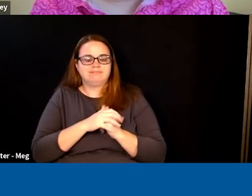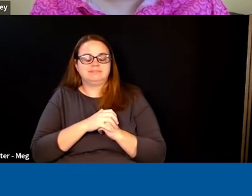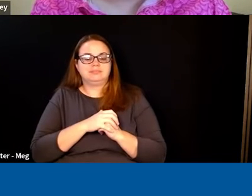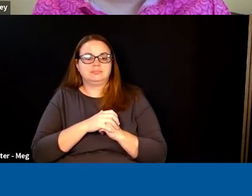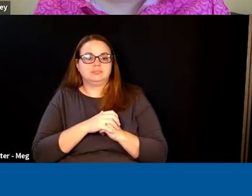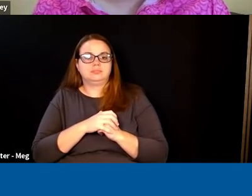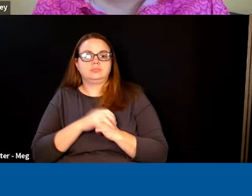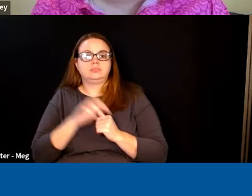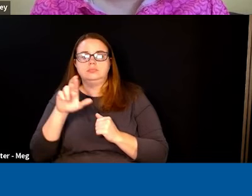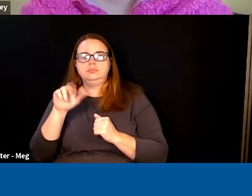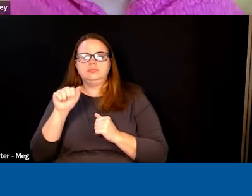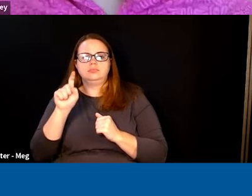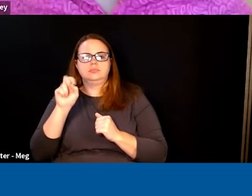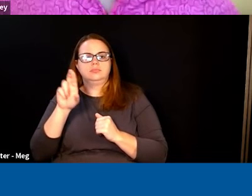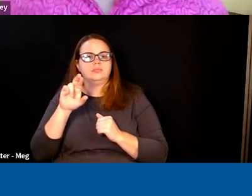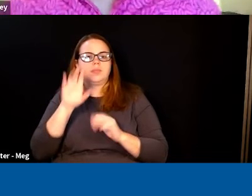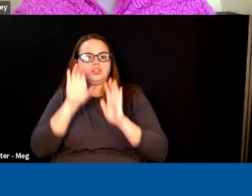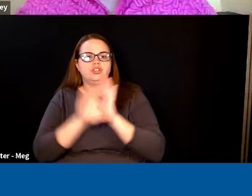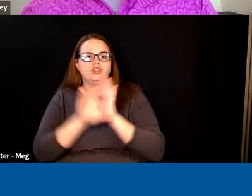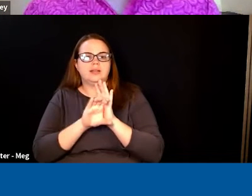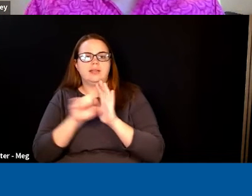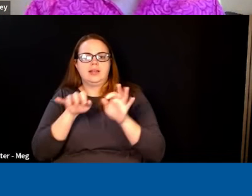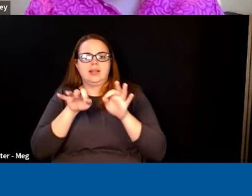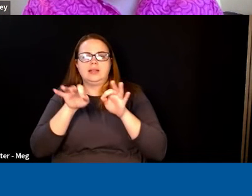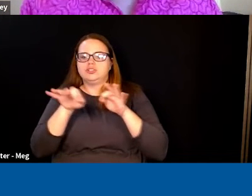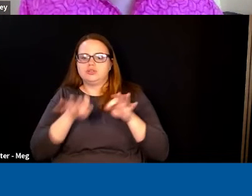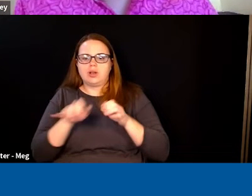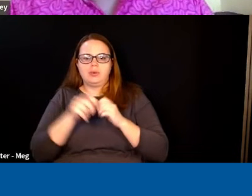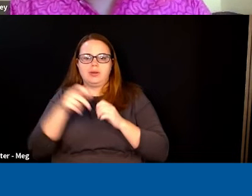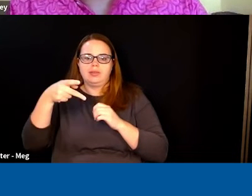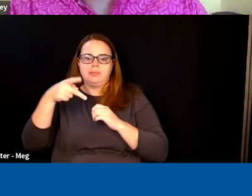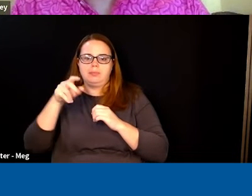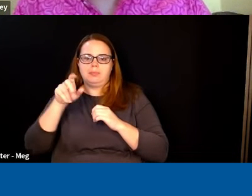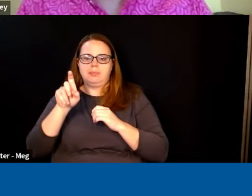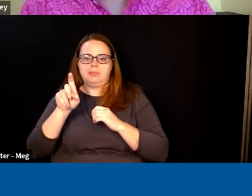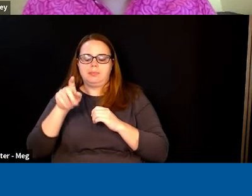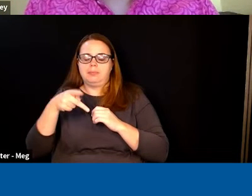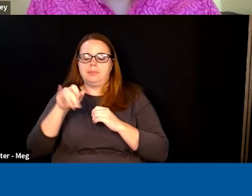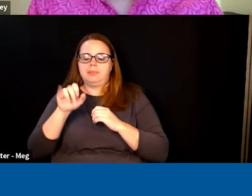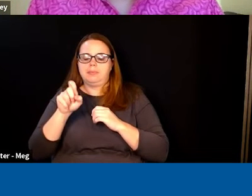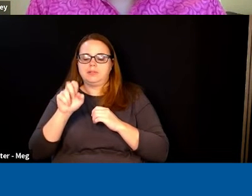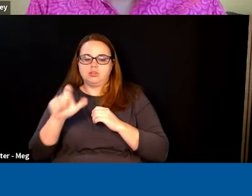Raster images. These are images that are described with pixels, JPEGs, PNGs, GIFs, et cetera.